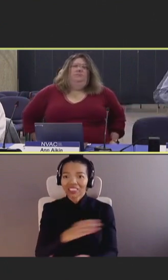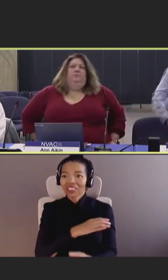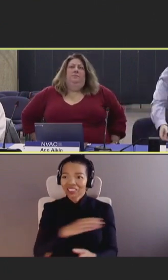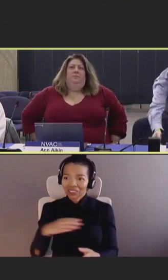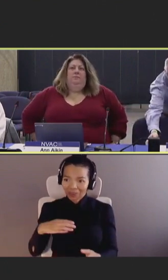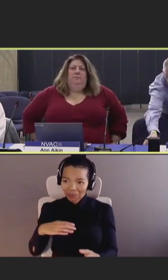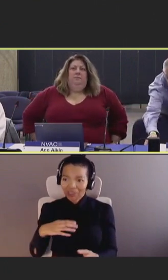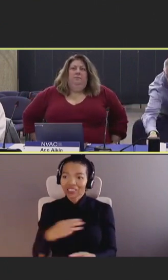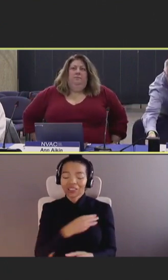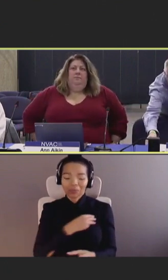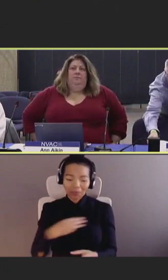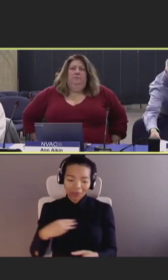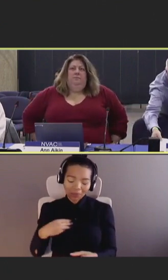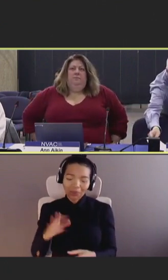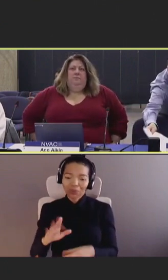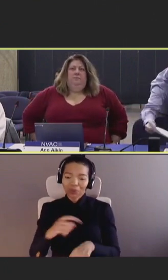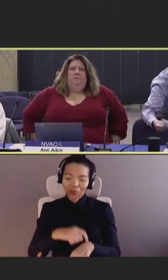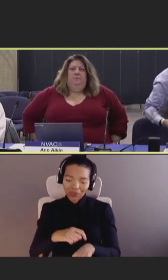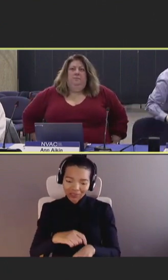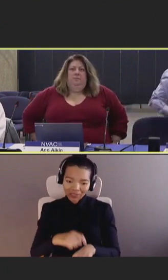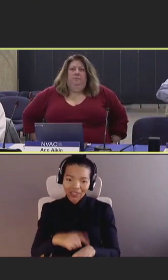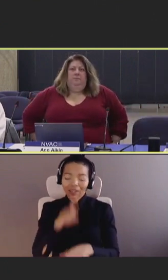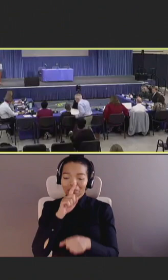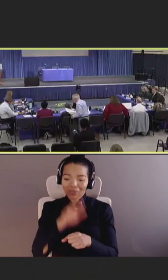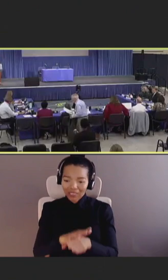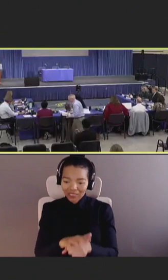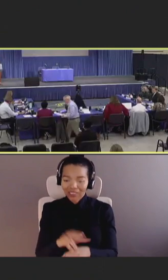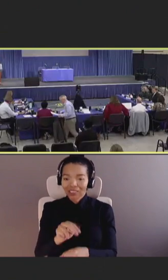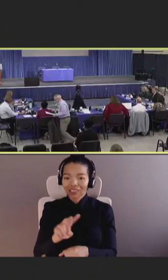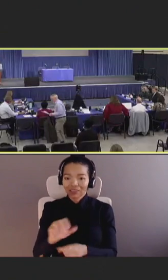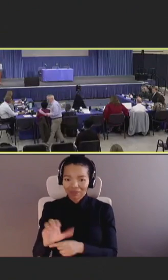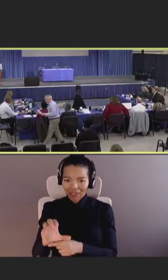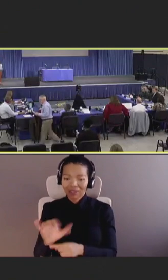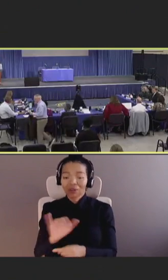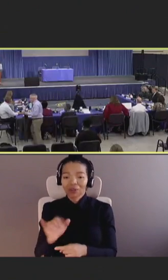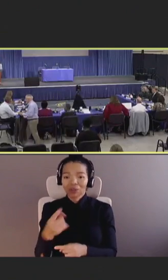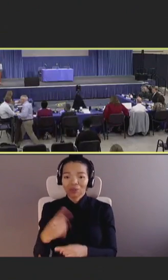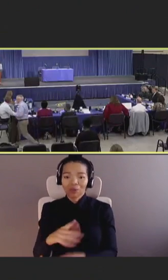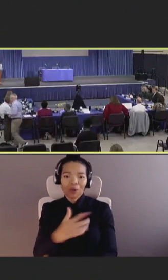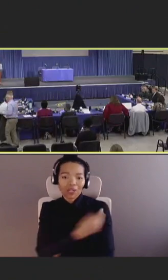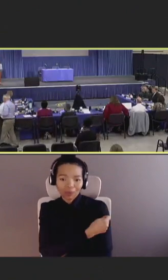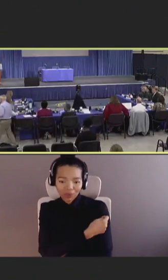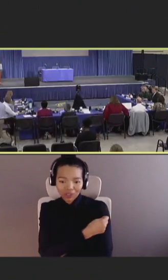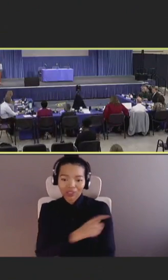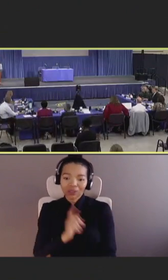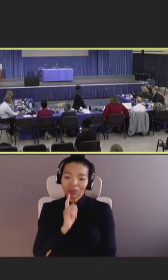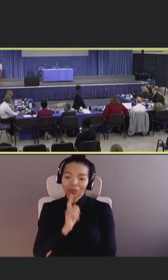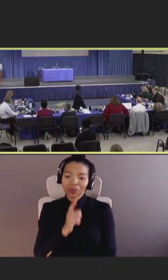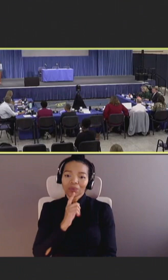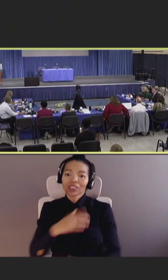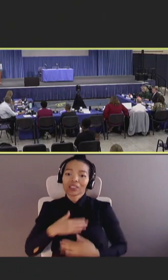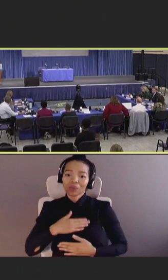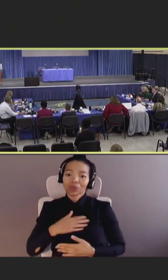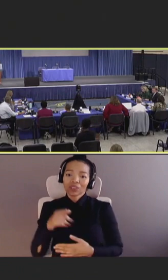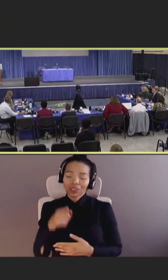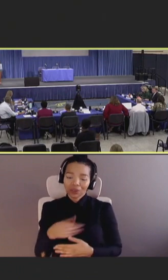dedication to NVAC and to immunizations. I sincerely appreciate you and your knowledge